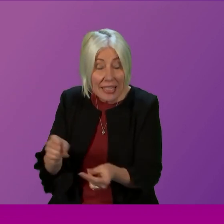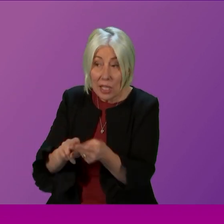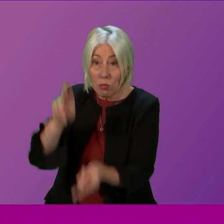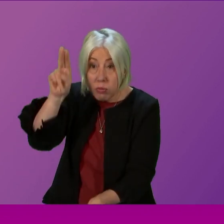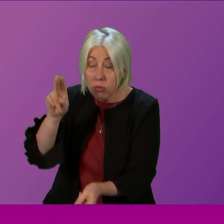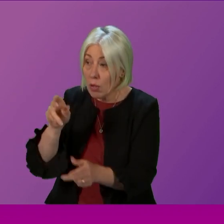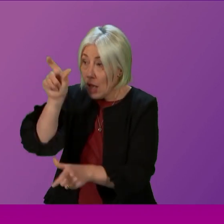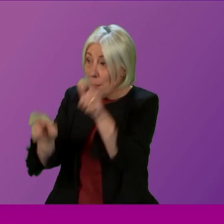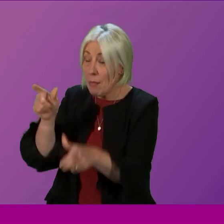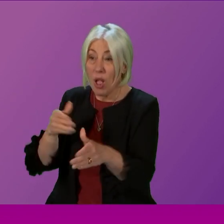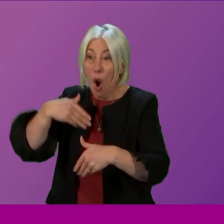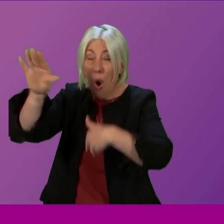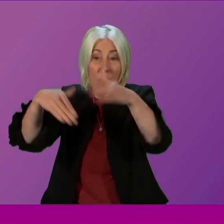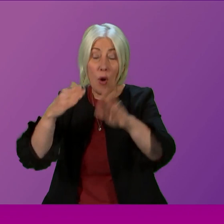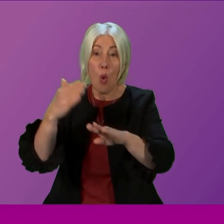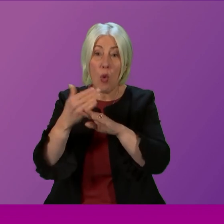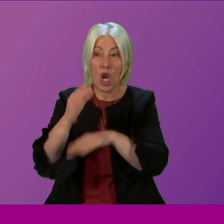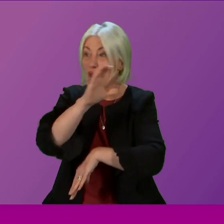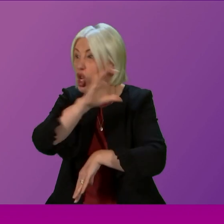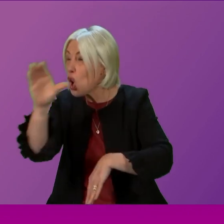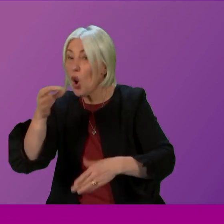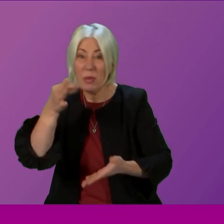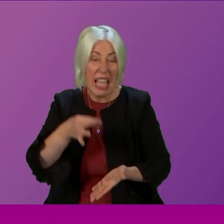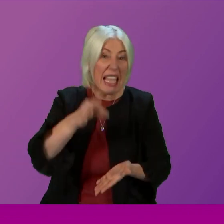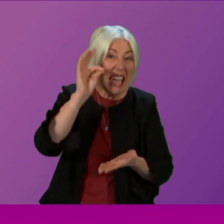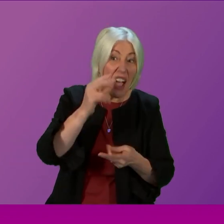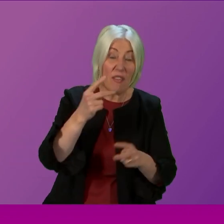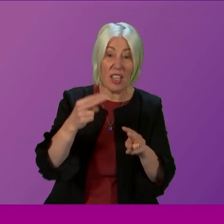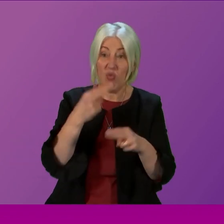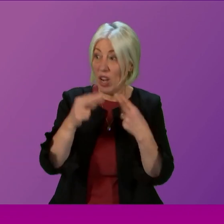Sainsbury’s, Costa and Lidl, because they can get better pay and better conditions there.